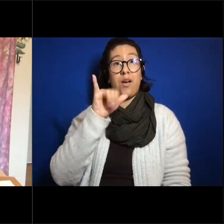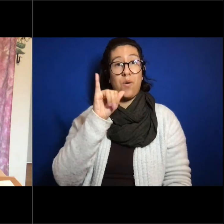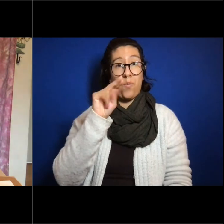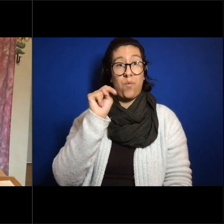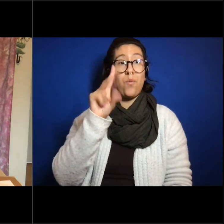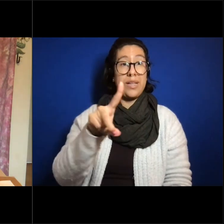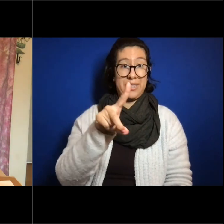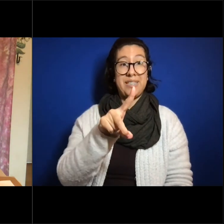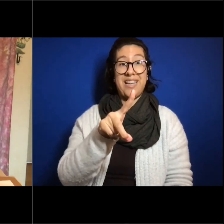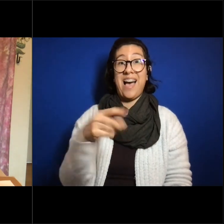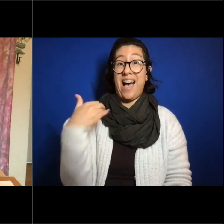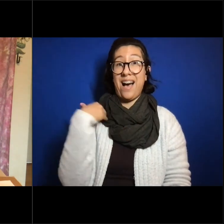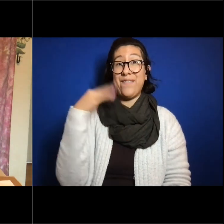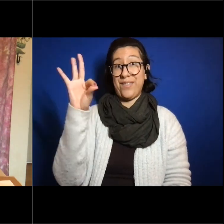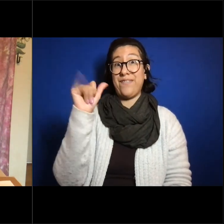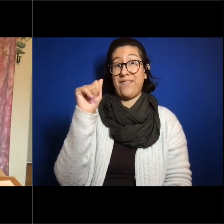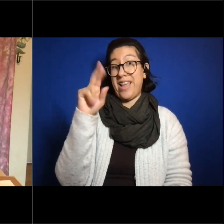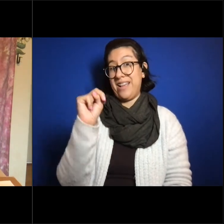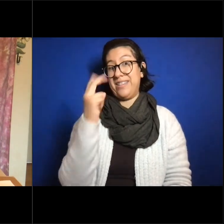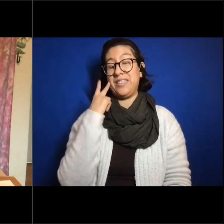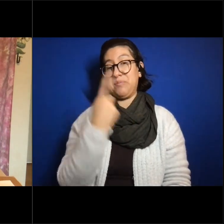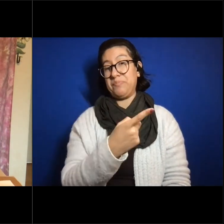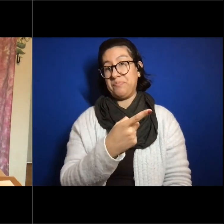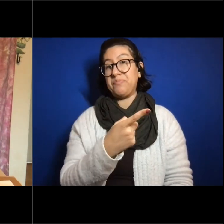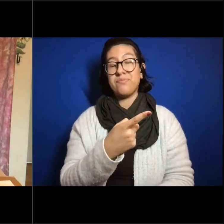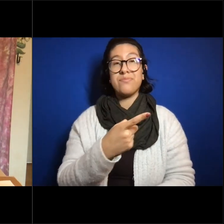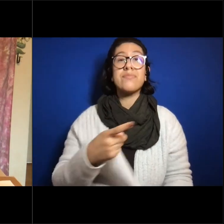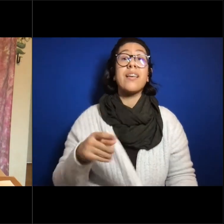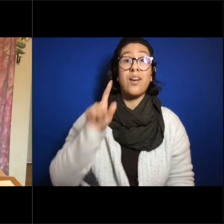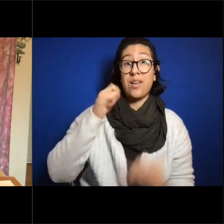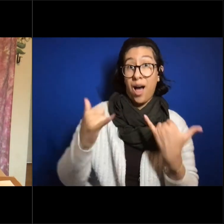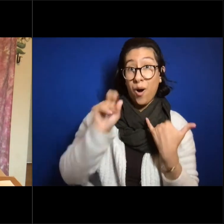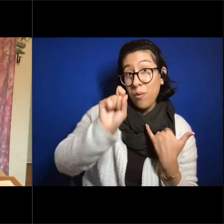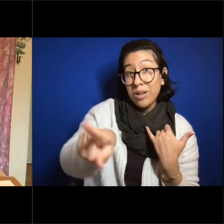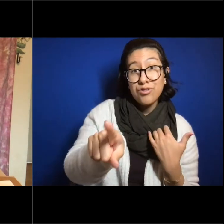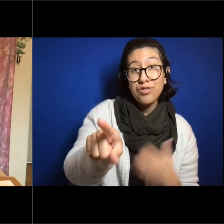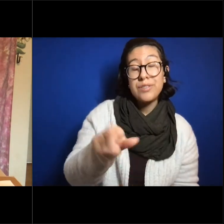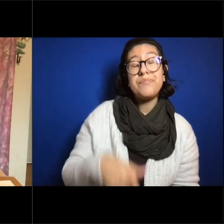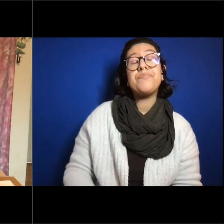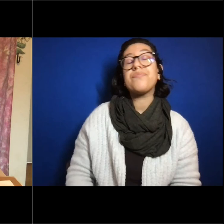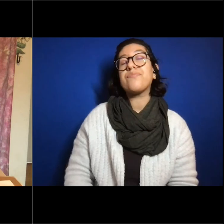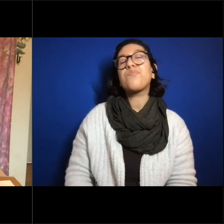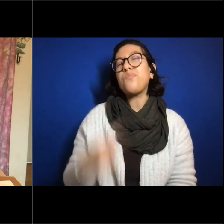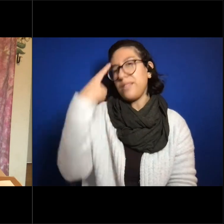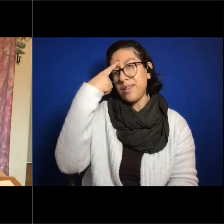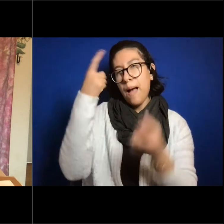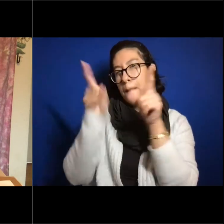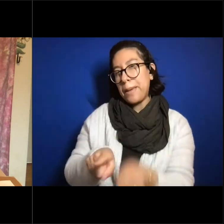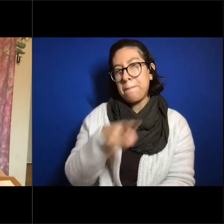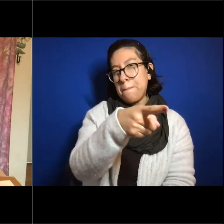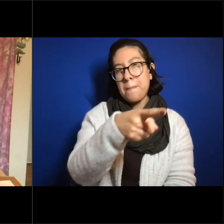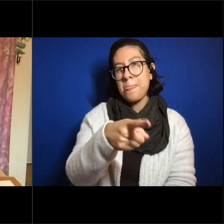So I have a fan here and I have a question for you guys. What do you think will happen when I turn the fan on?